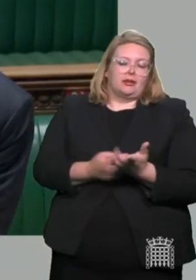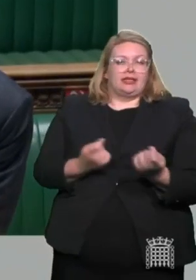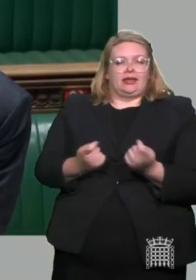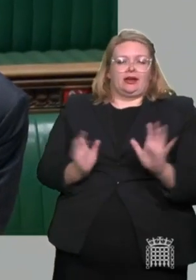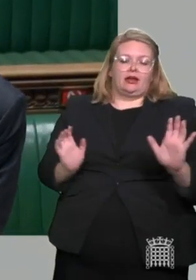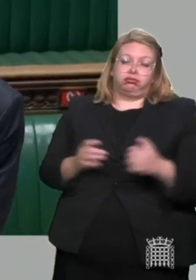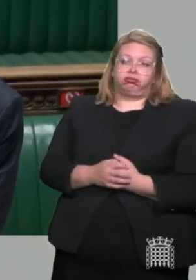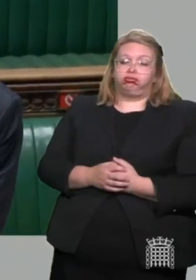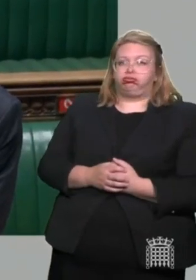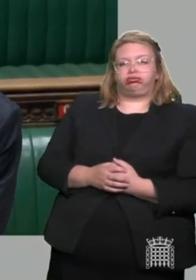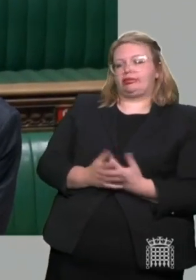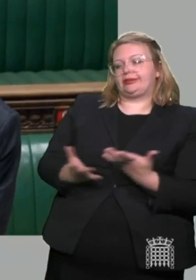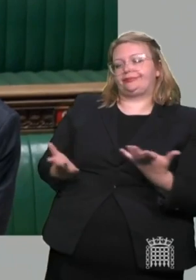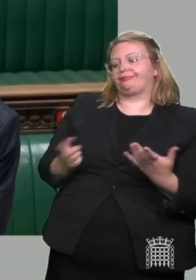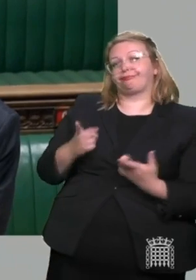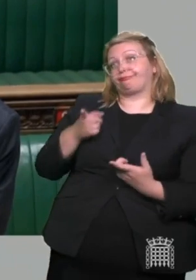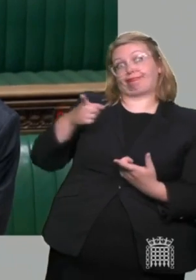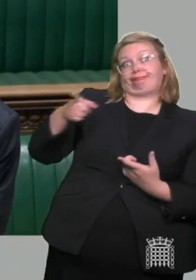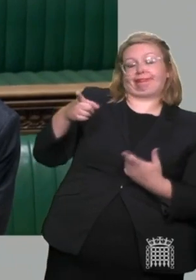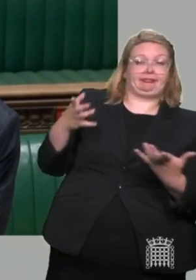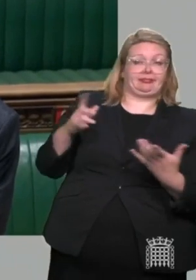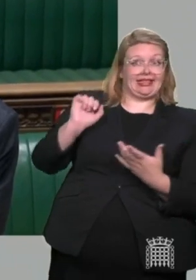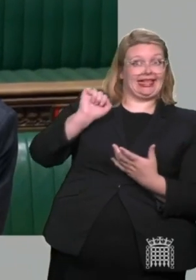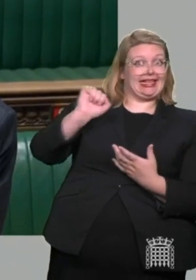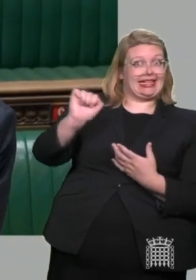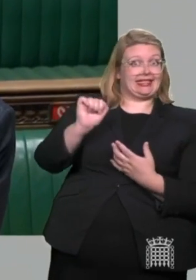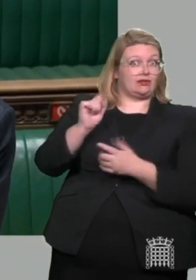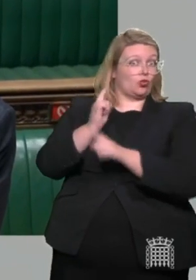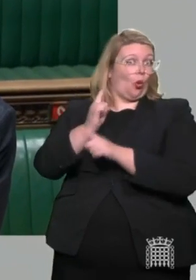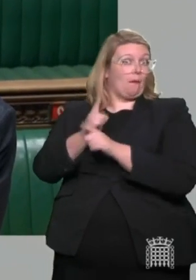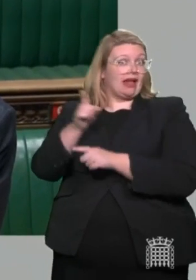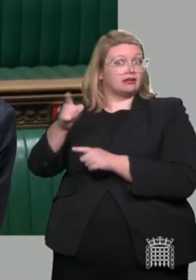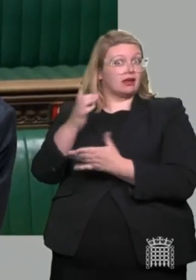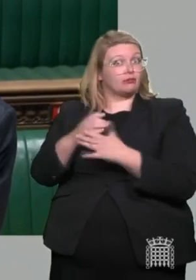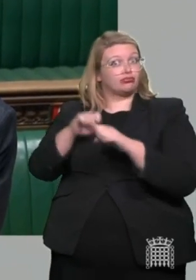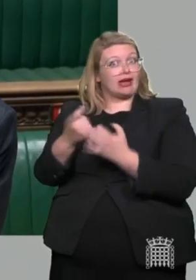judge whether the right hon. Gentleman’s remarks were in order, but what I will say to him—